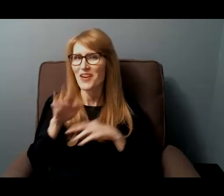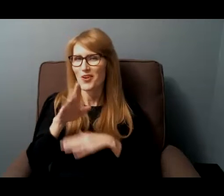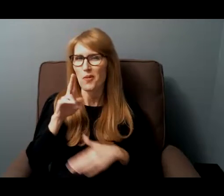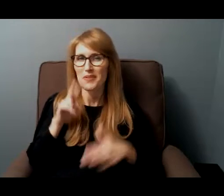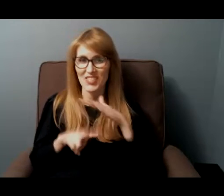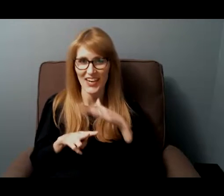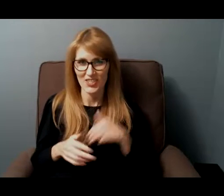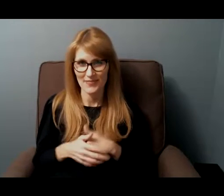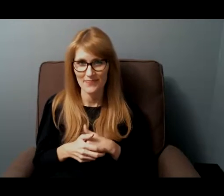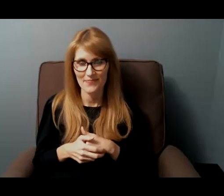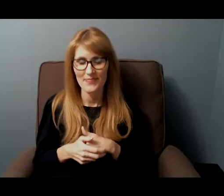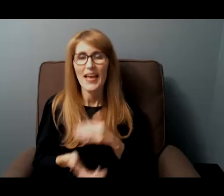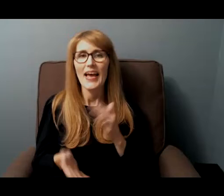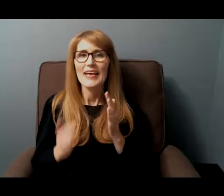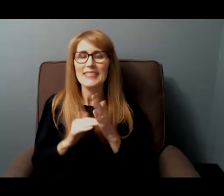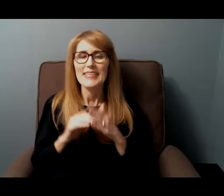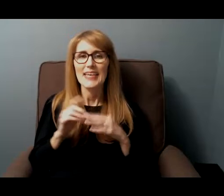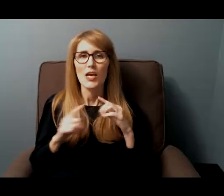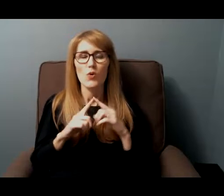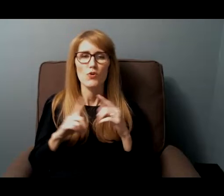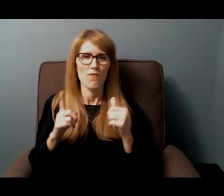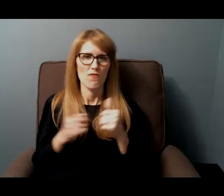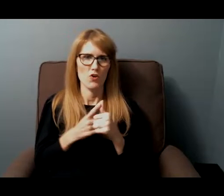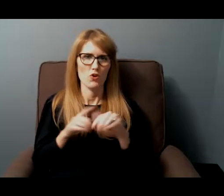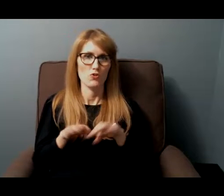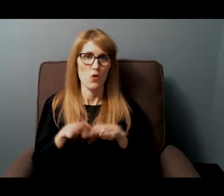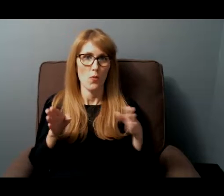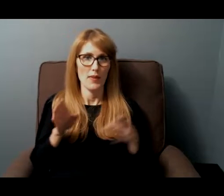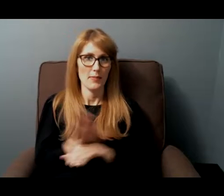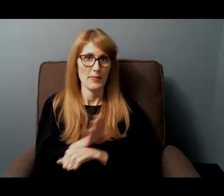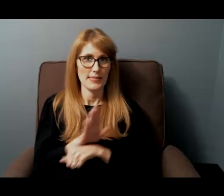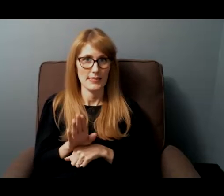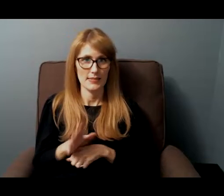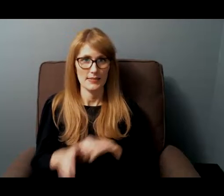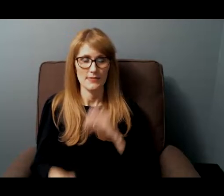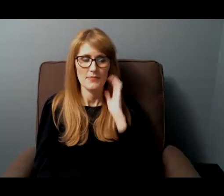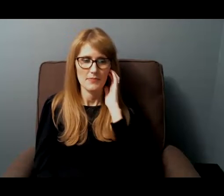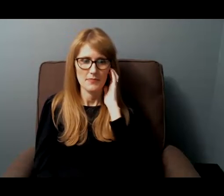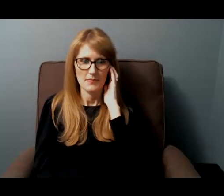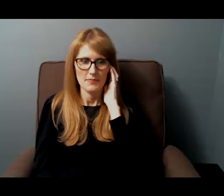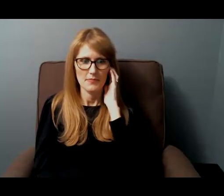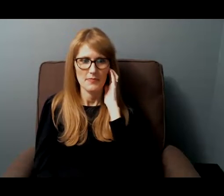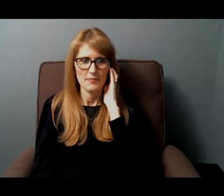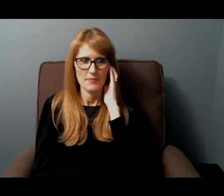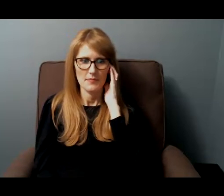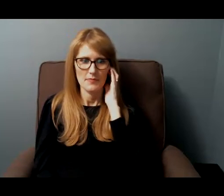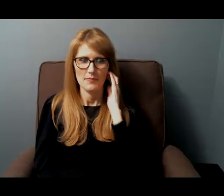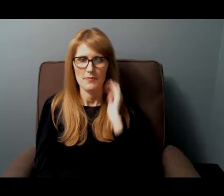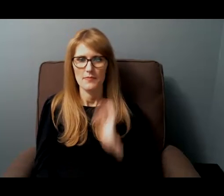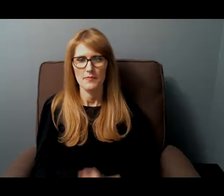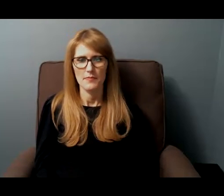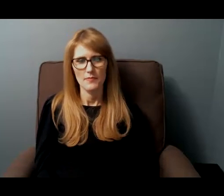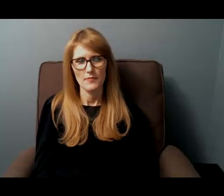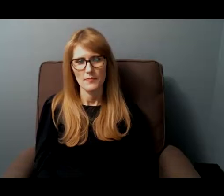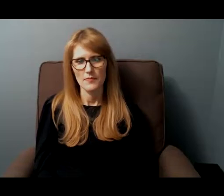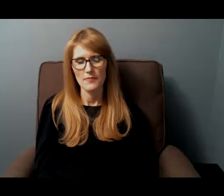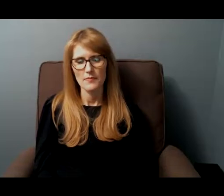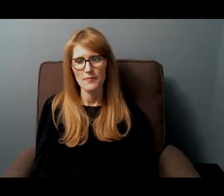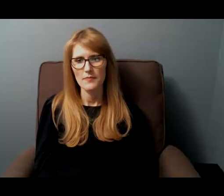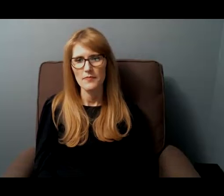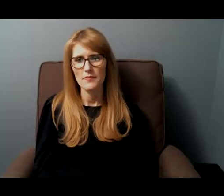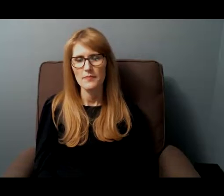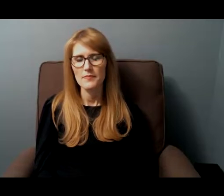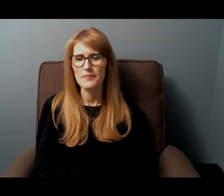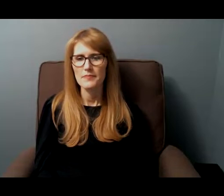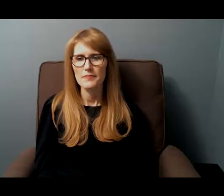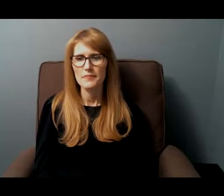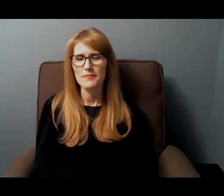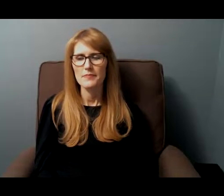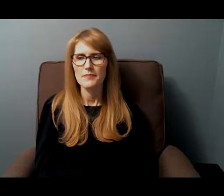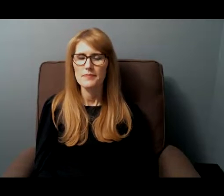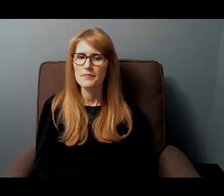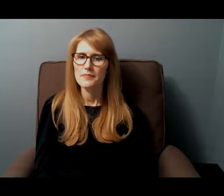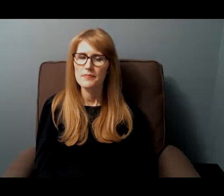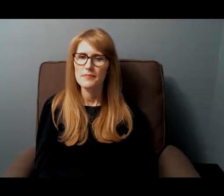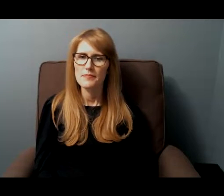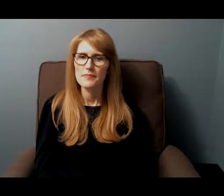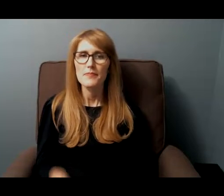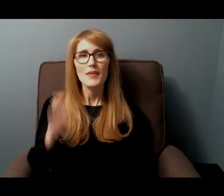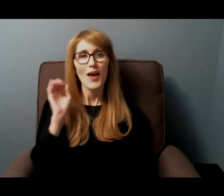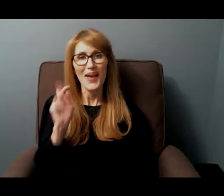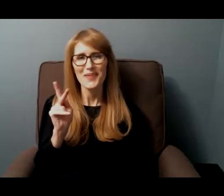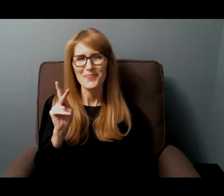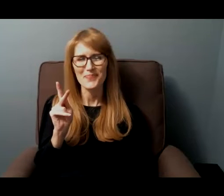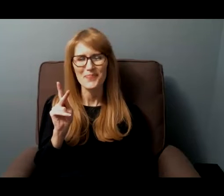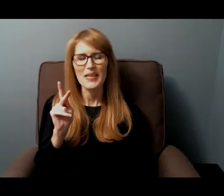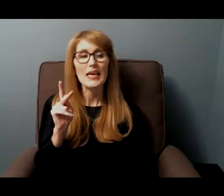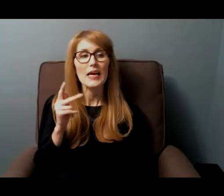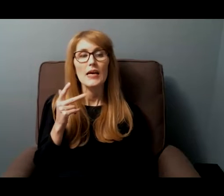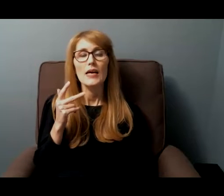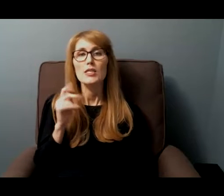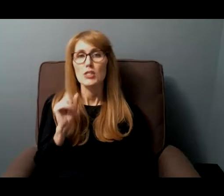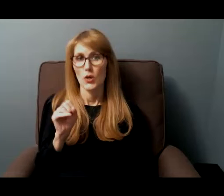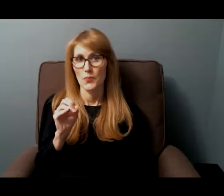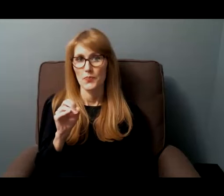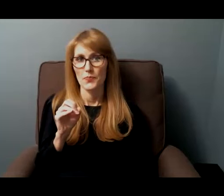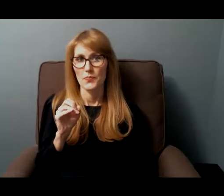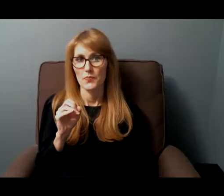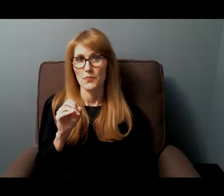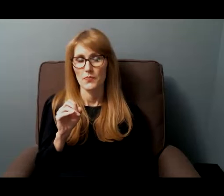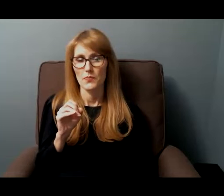again, when you initially open the business. Okay. So here you are. You are just let's just